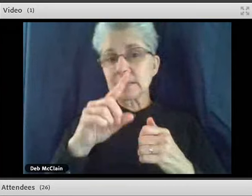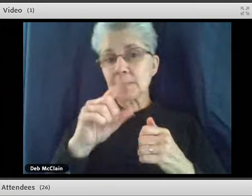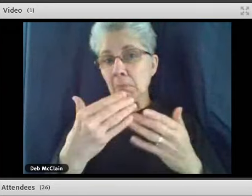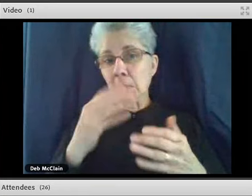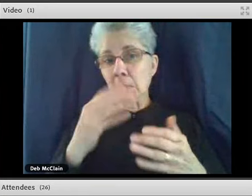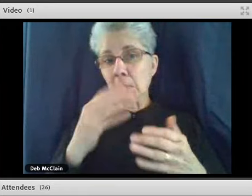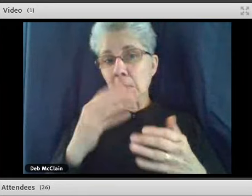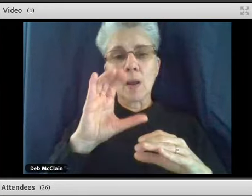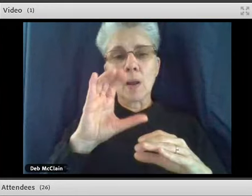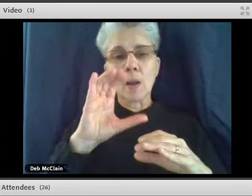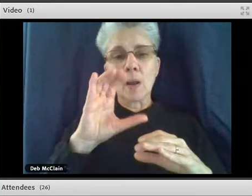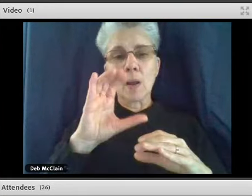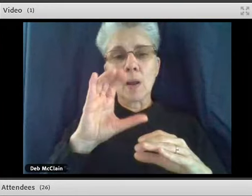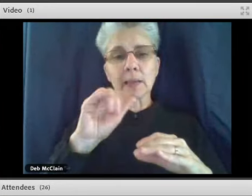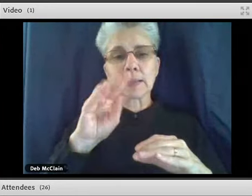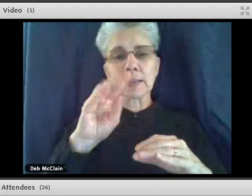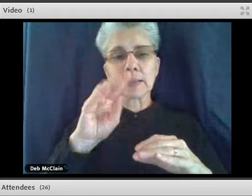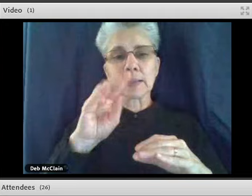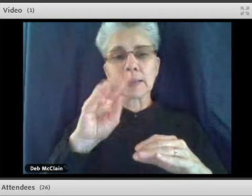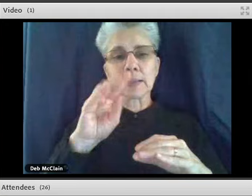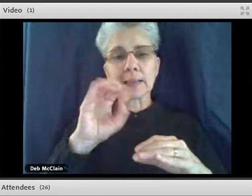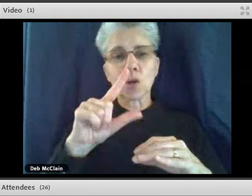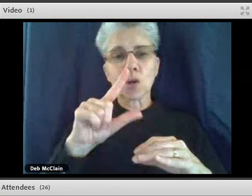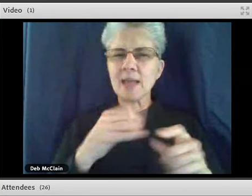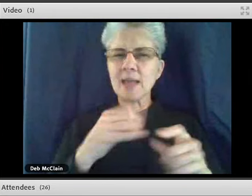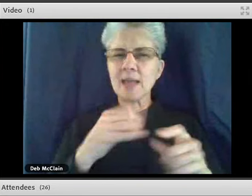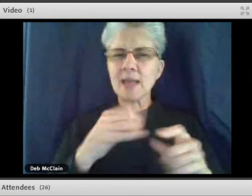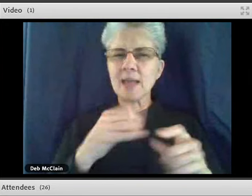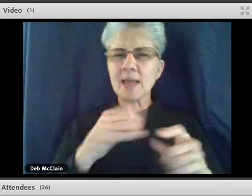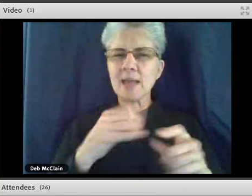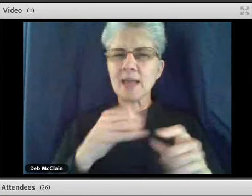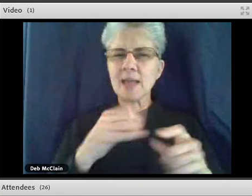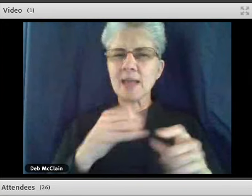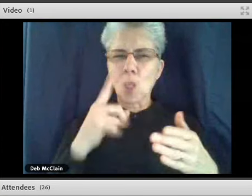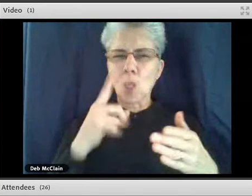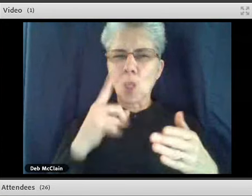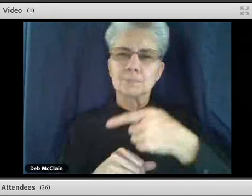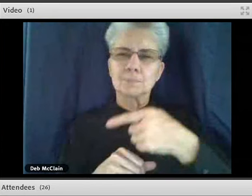Somebody with a disability might be looking for a clinical trial.